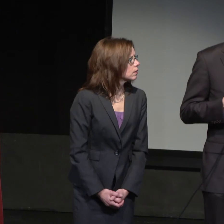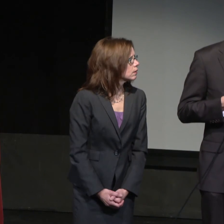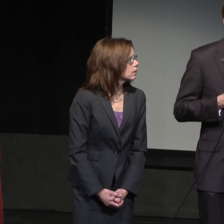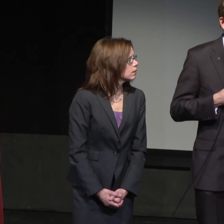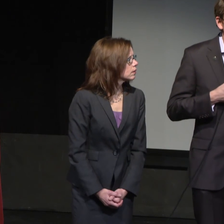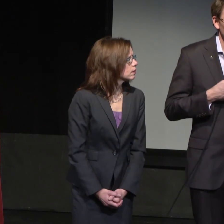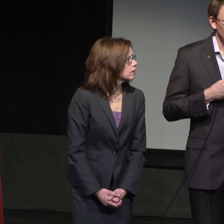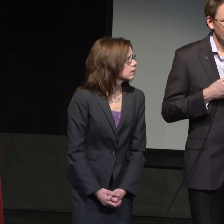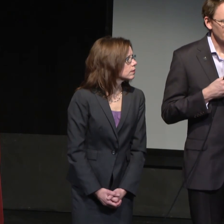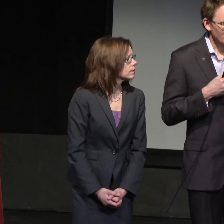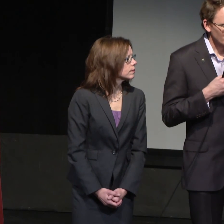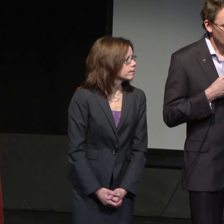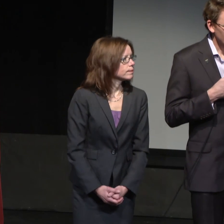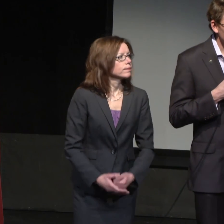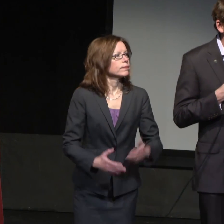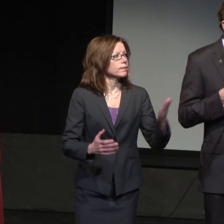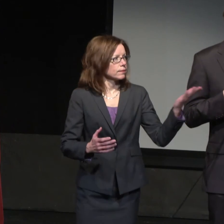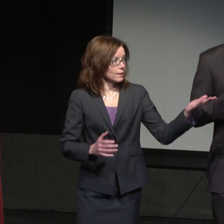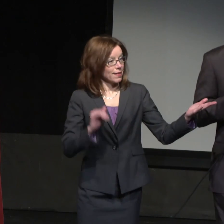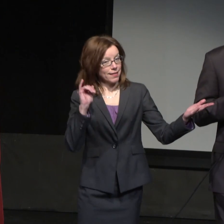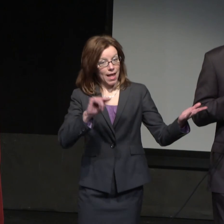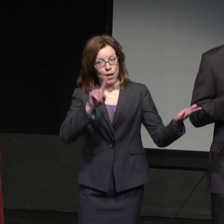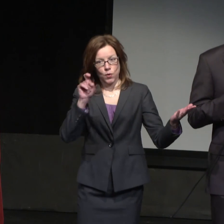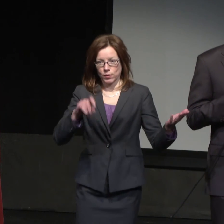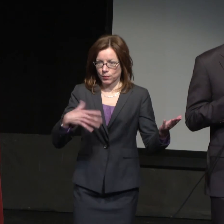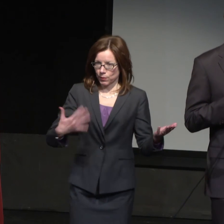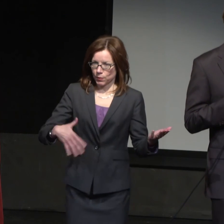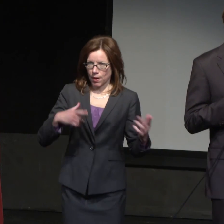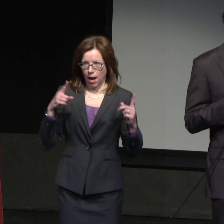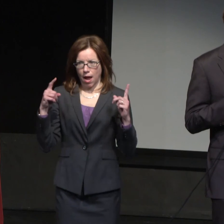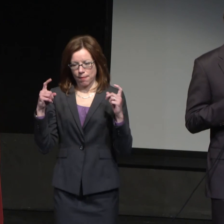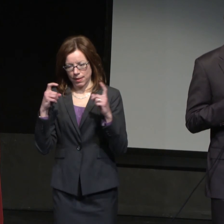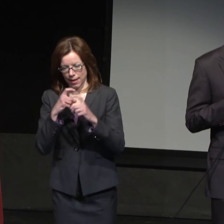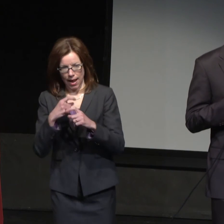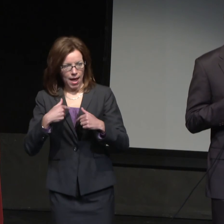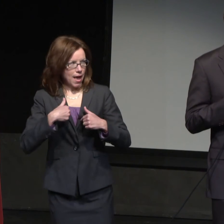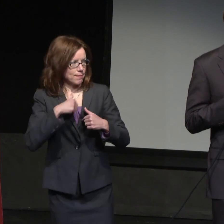That's a very complicated question and I'm not the person who knows much about it